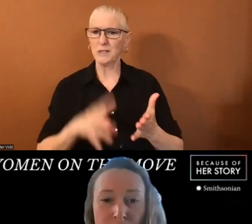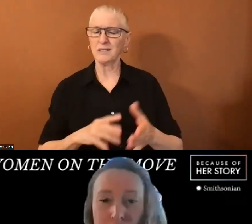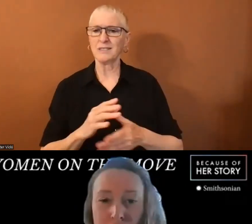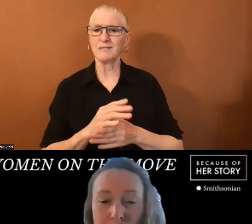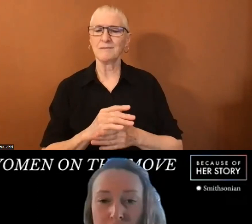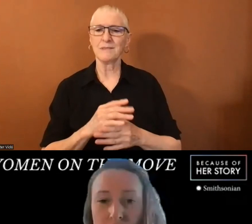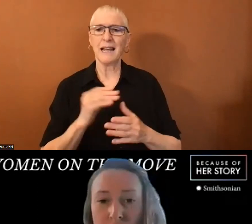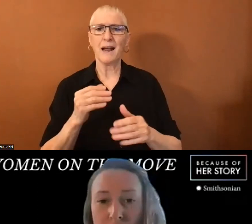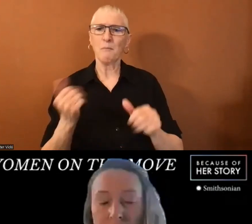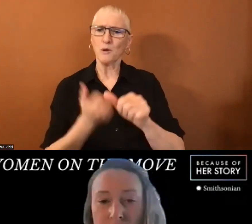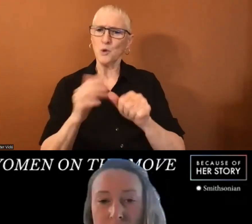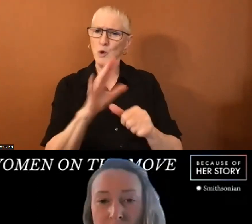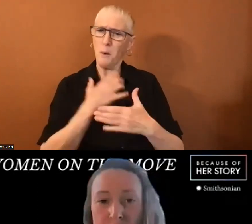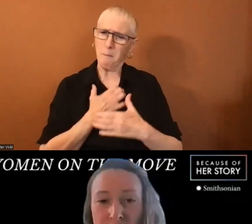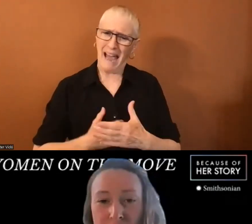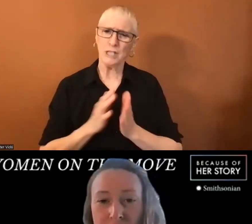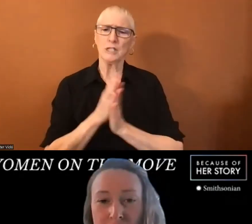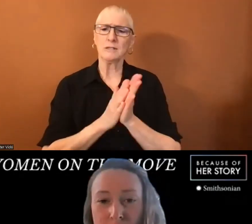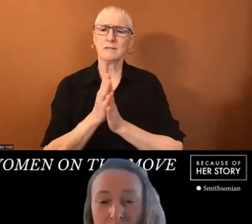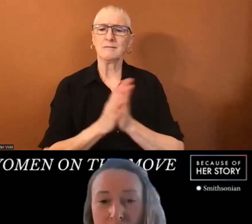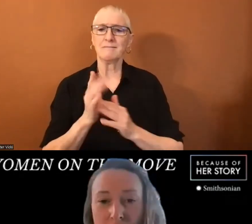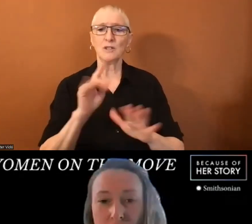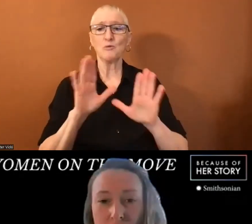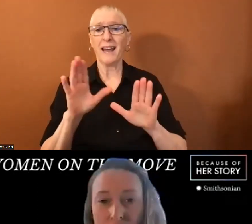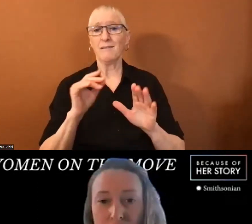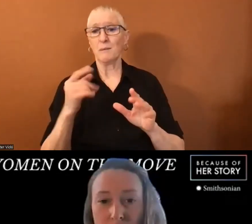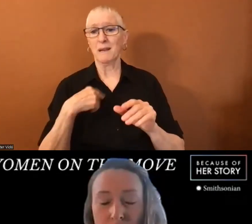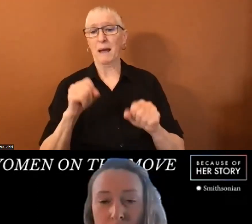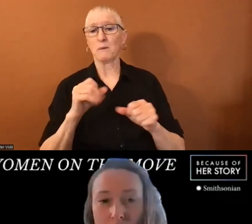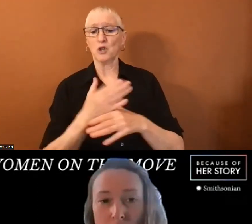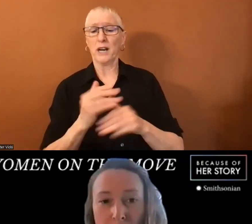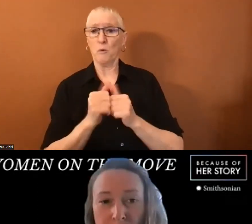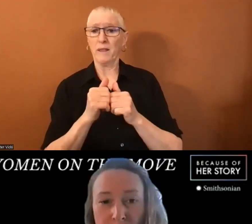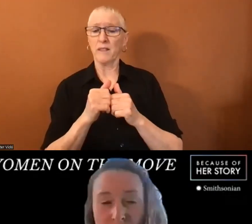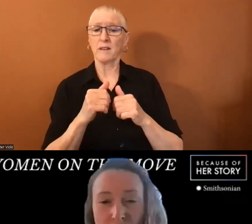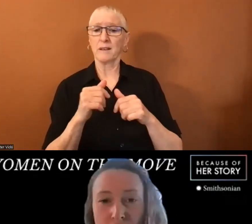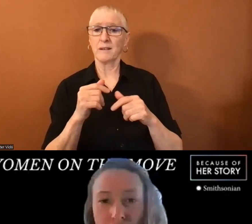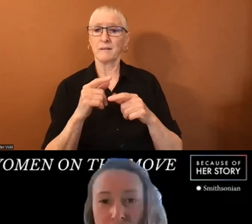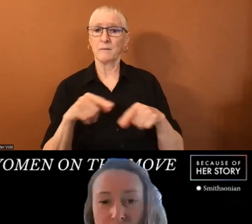pursue your passion and um it's really great to be able to share this with um with future generations